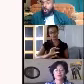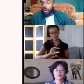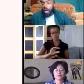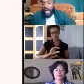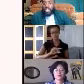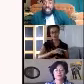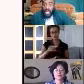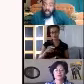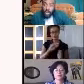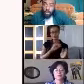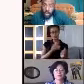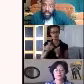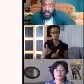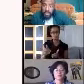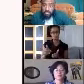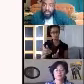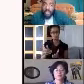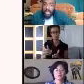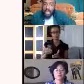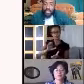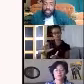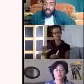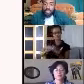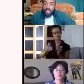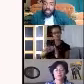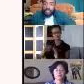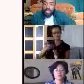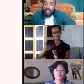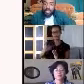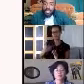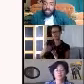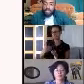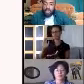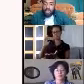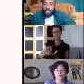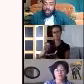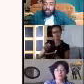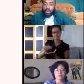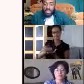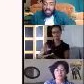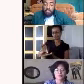are actually in their communities. And so I think sometimes, it's also about maybe,